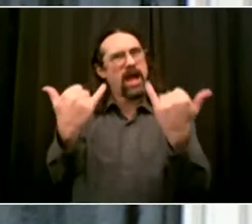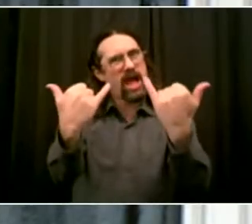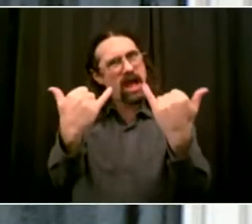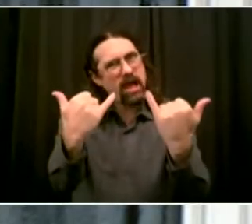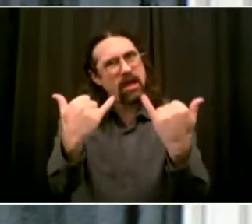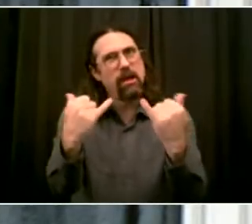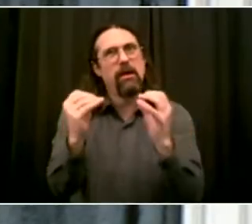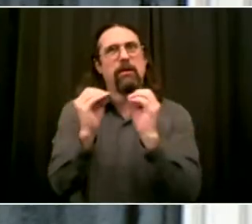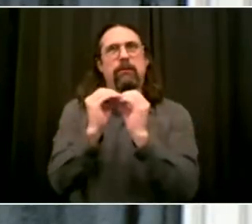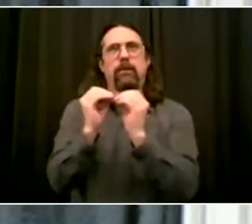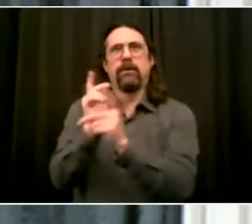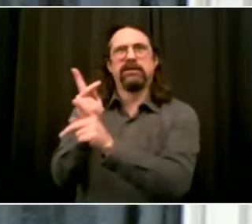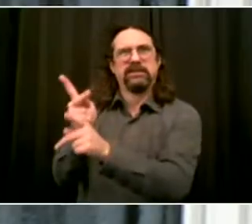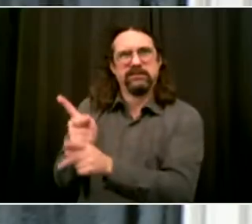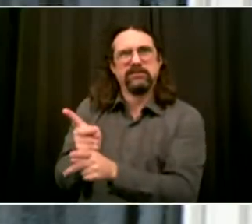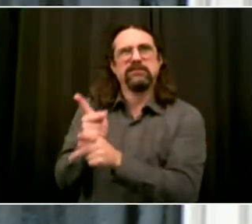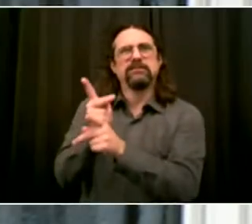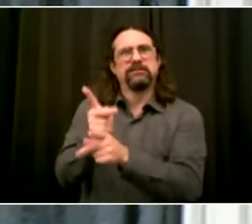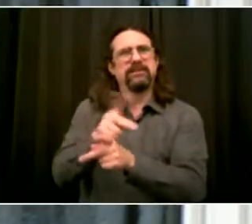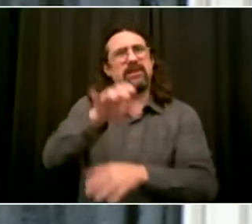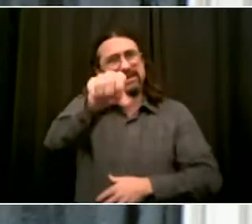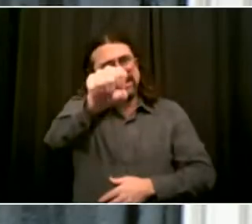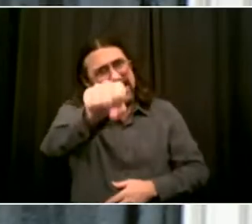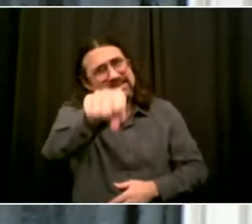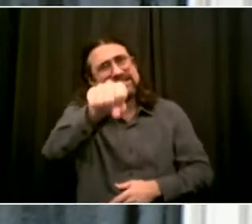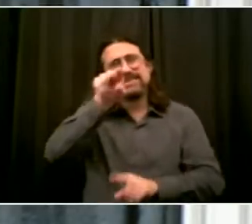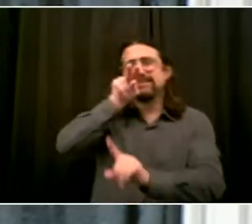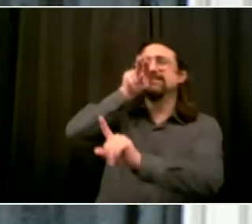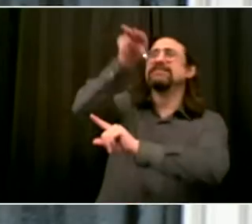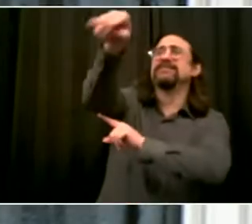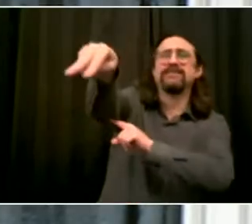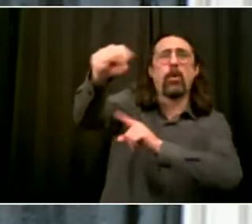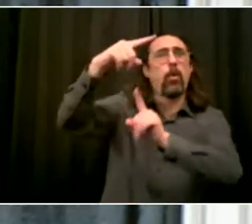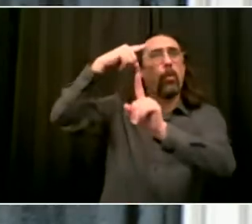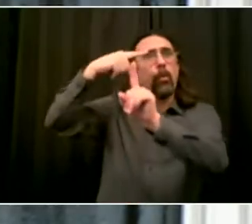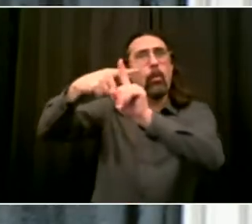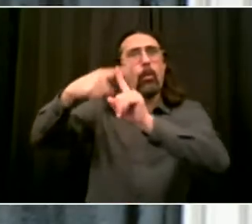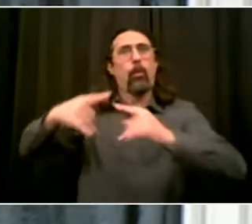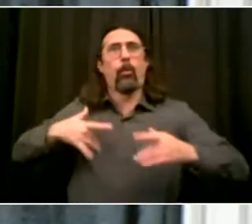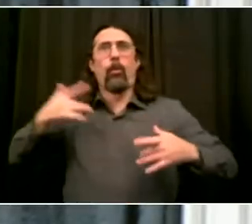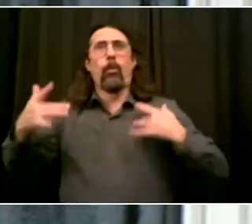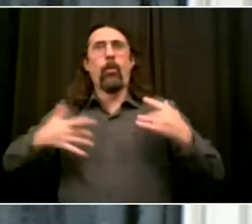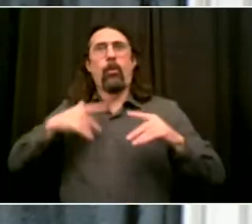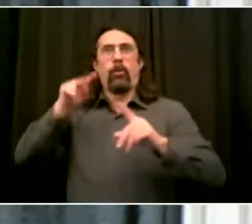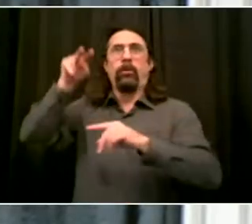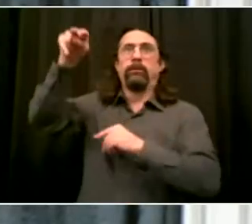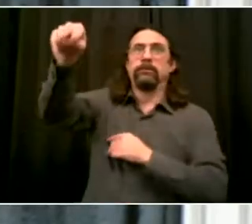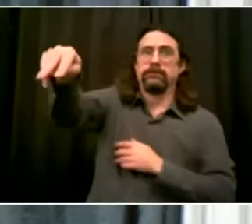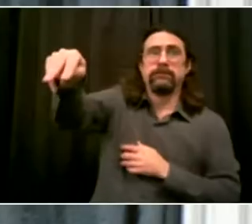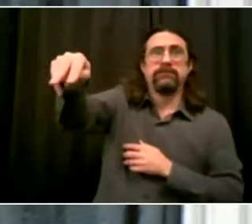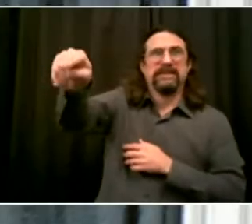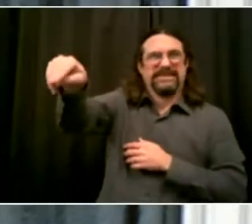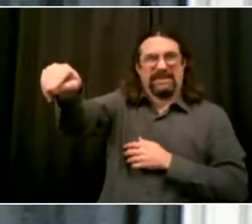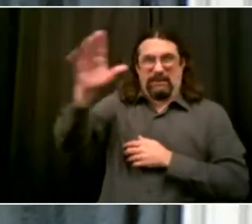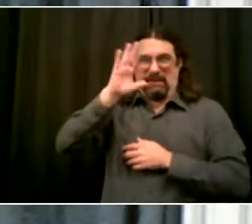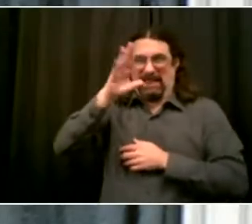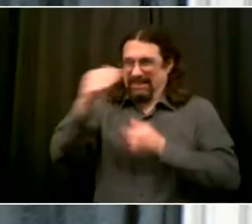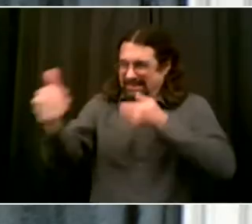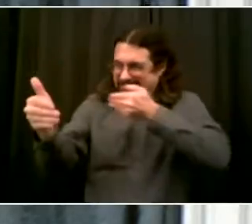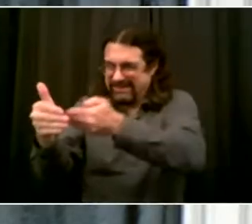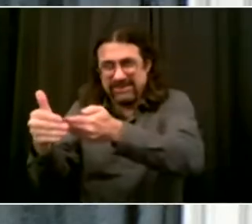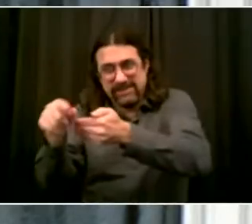EVEN AS WE DO